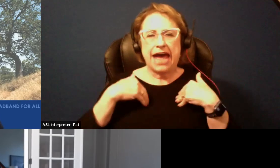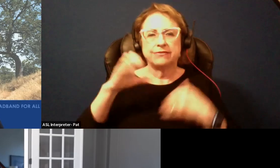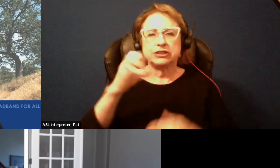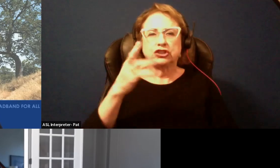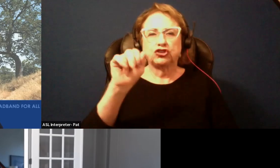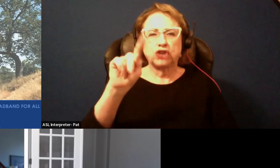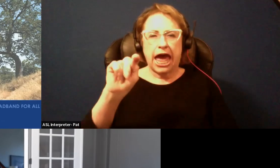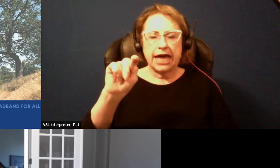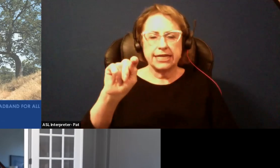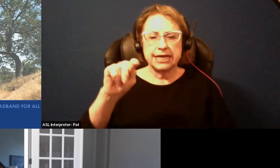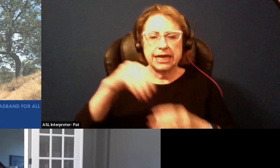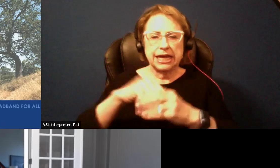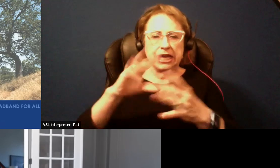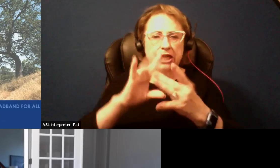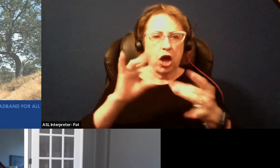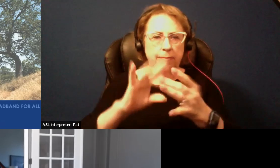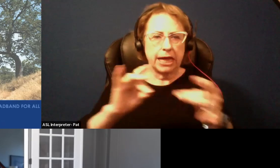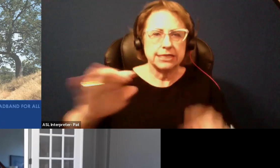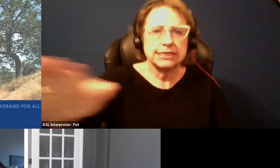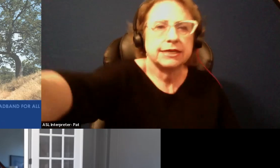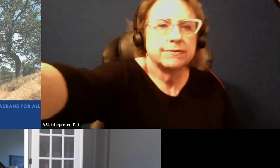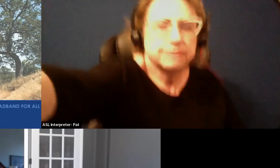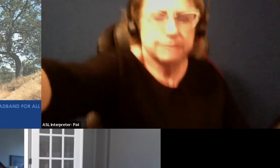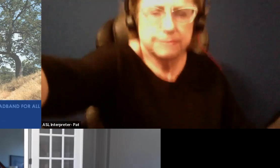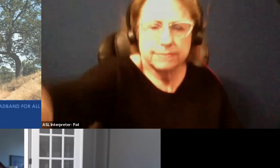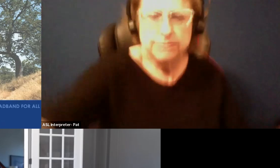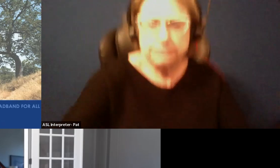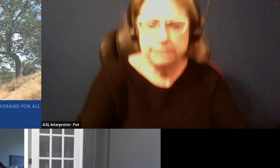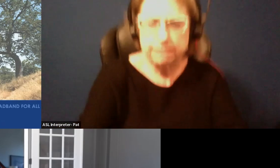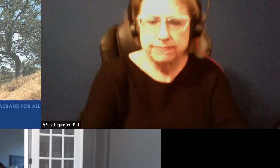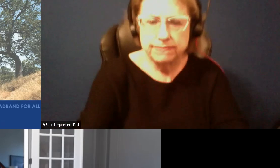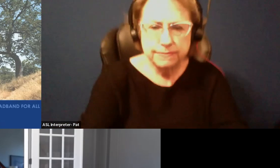in the comments in comments in the chat and love to see more and kind of your reactions to the